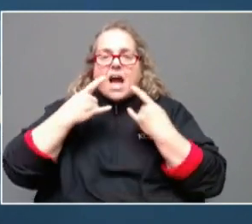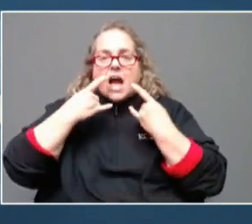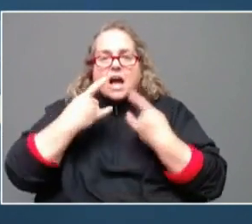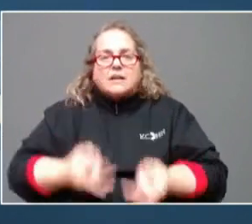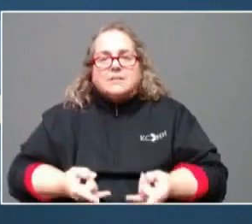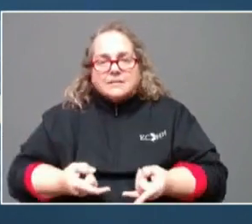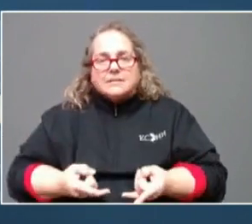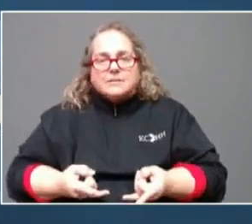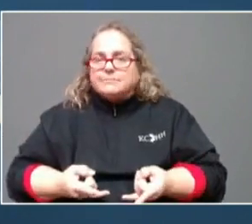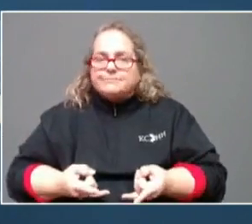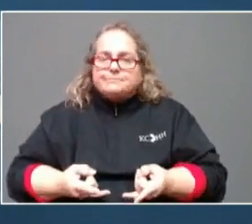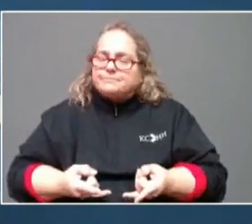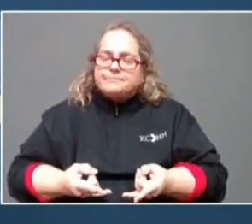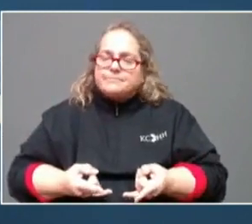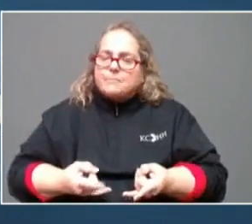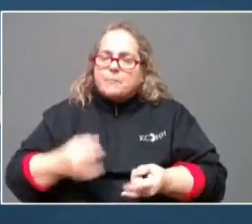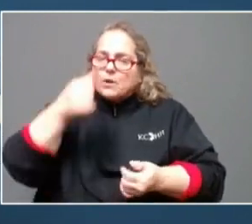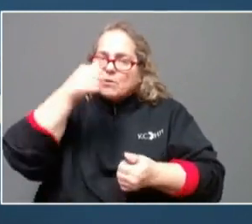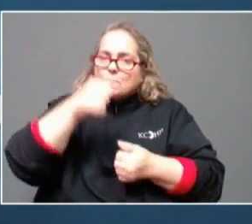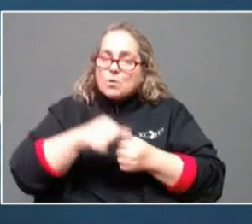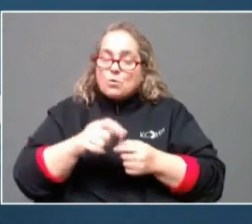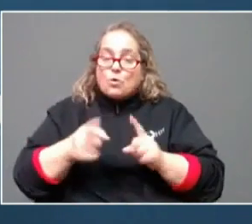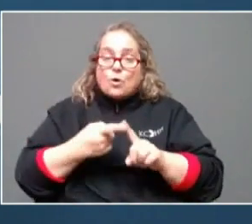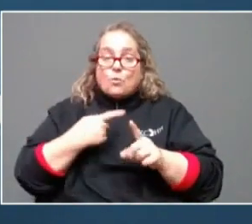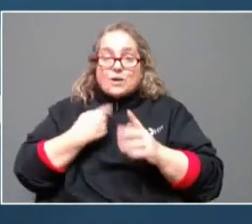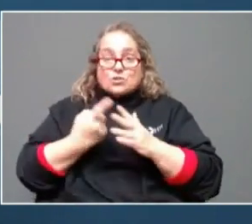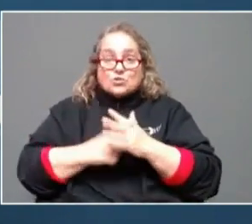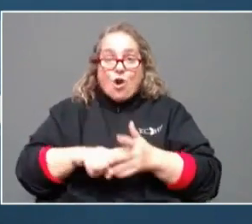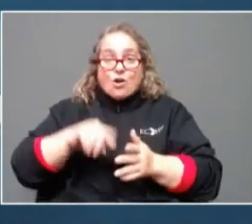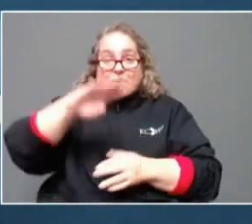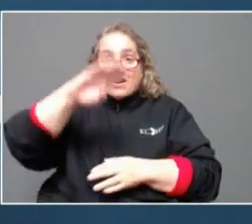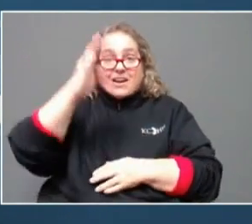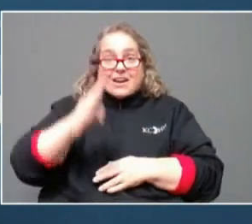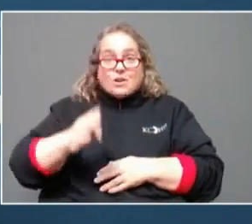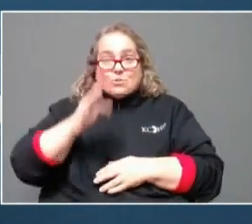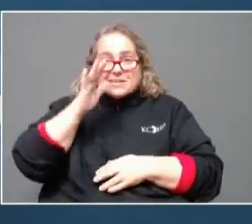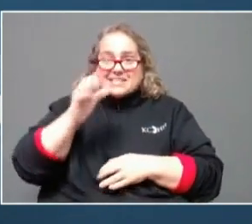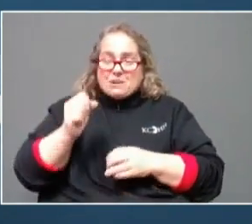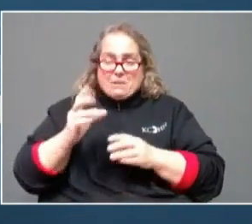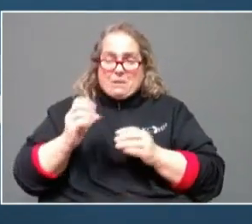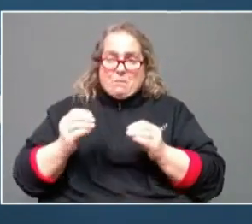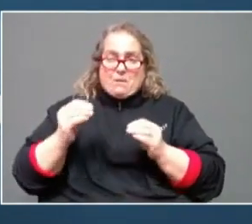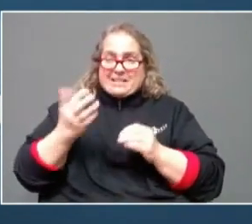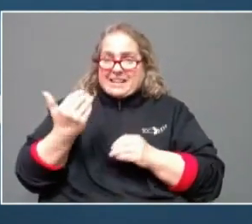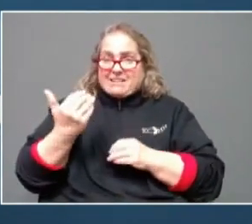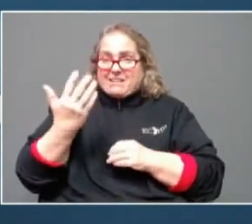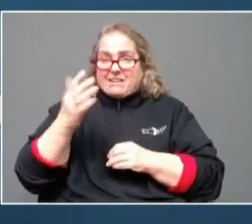at a level that is 10, 15, 20 times more contagious than other times during